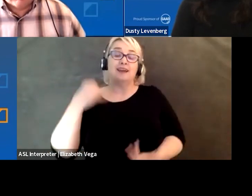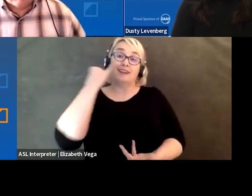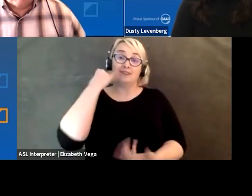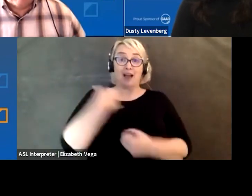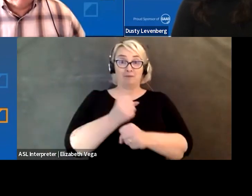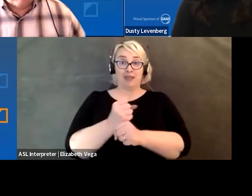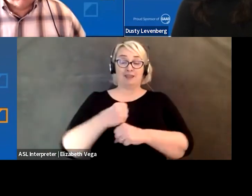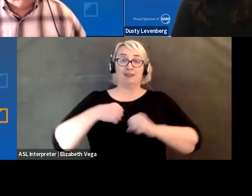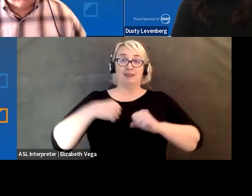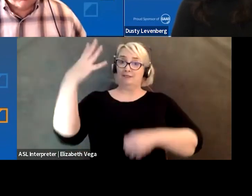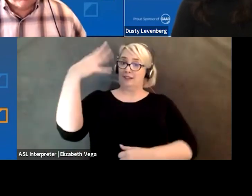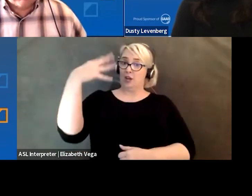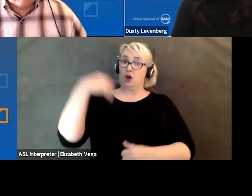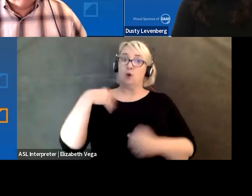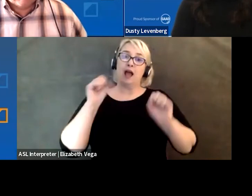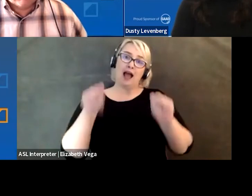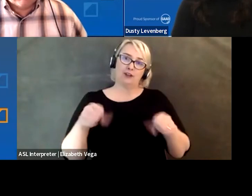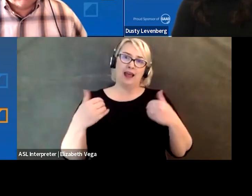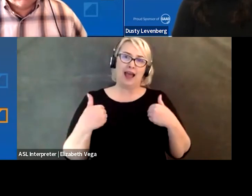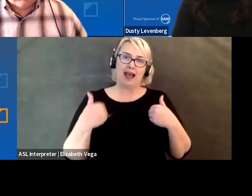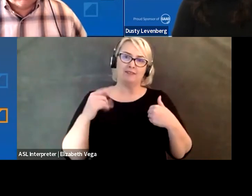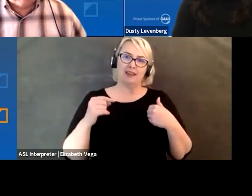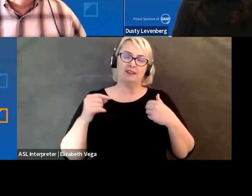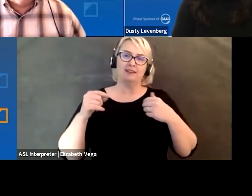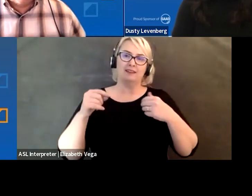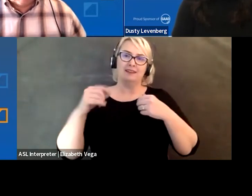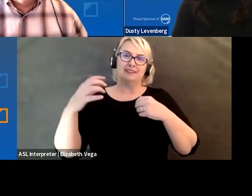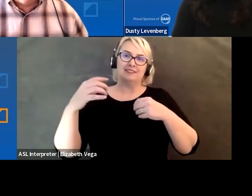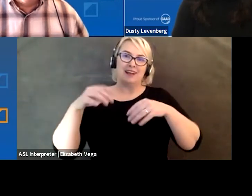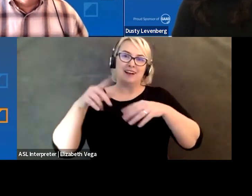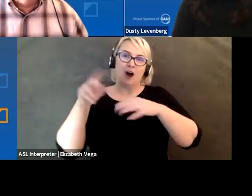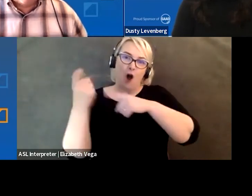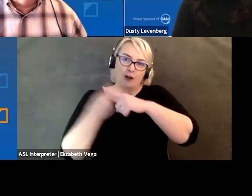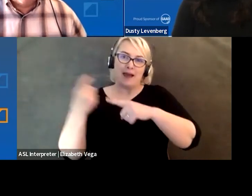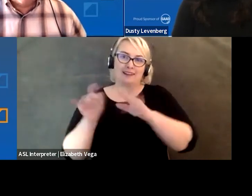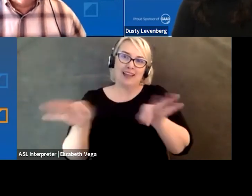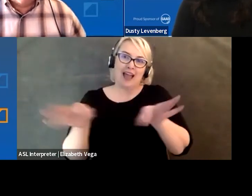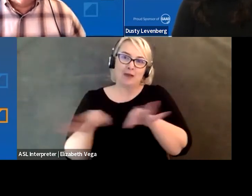I can have it to read my captions because it will be more accurate than the standard artificial intelligence. Yes.